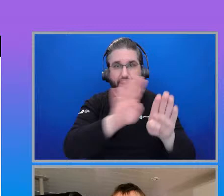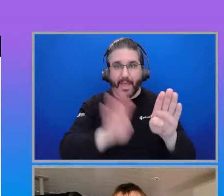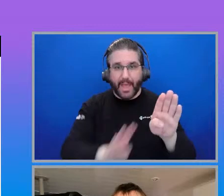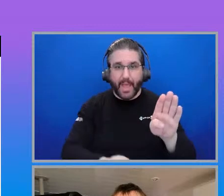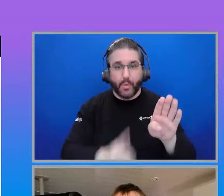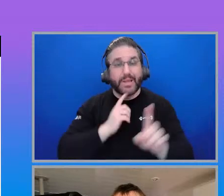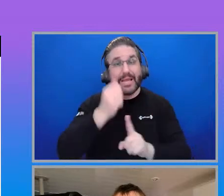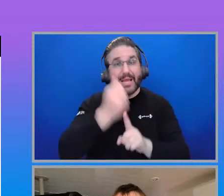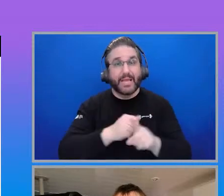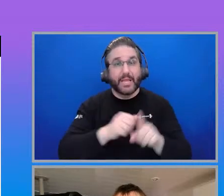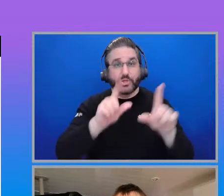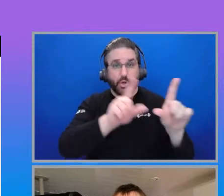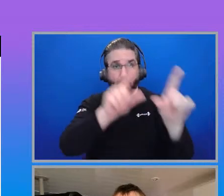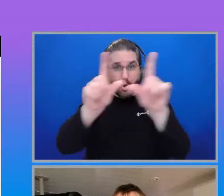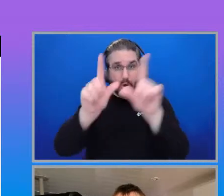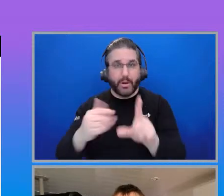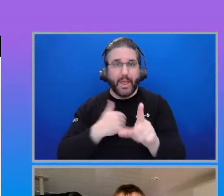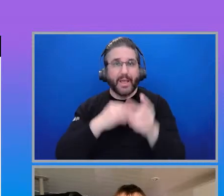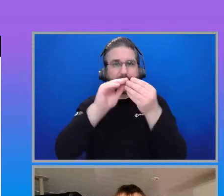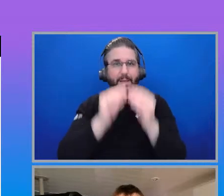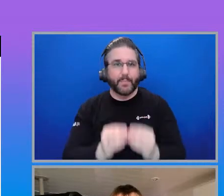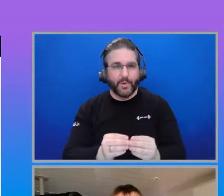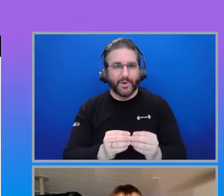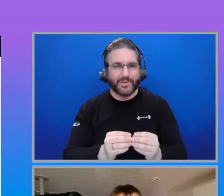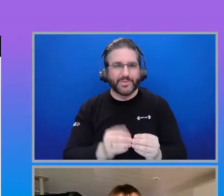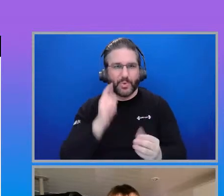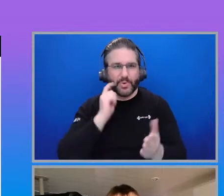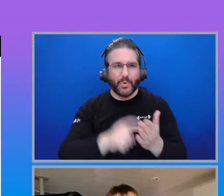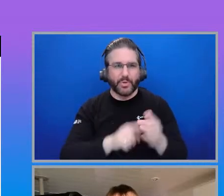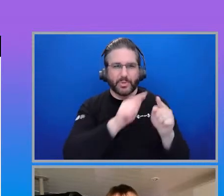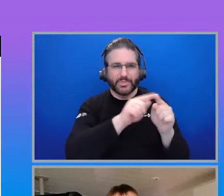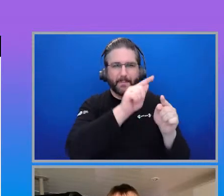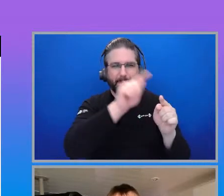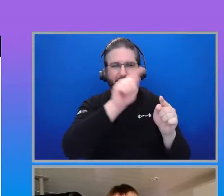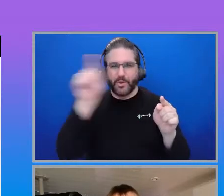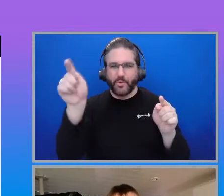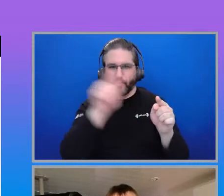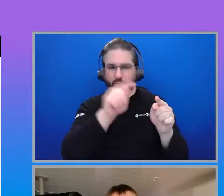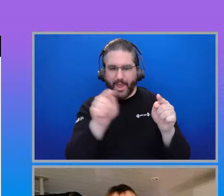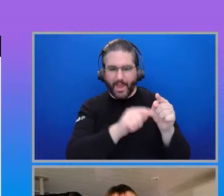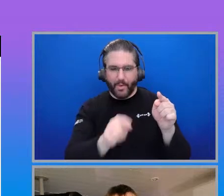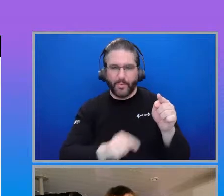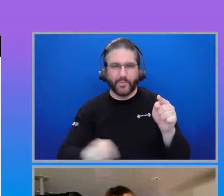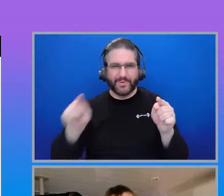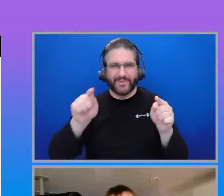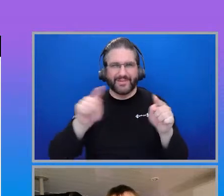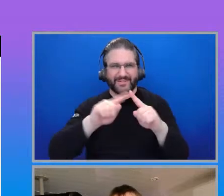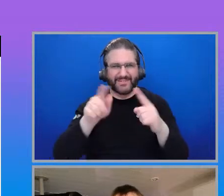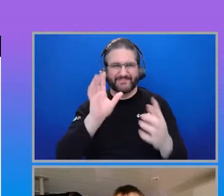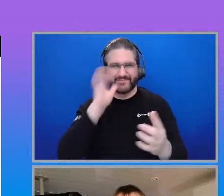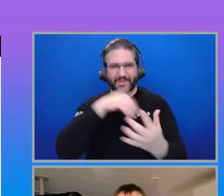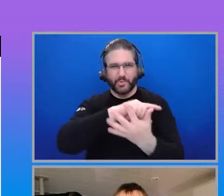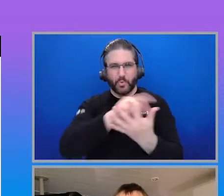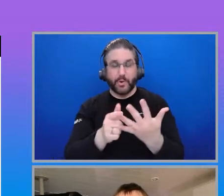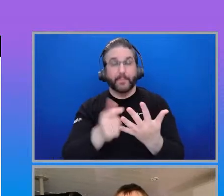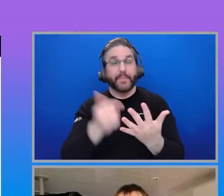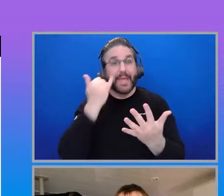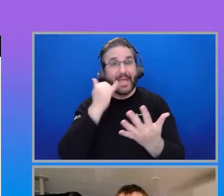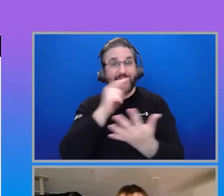each of the cards. And essentially you're sort of jumping around between the cards. Now, if that mattered, if